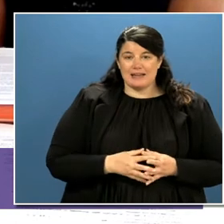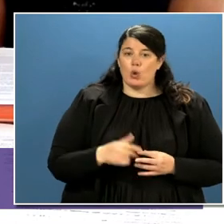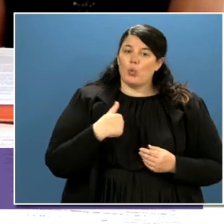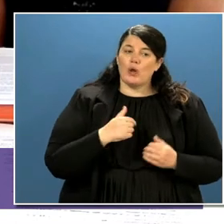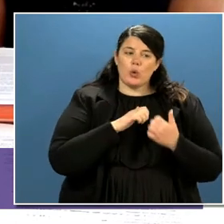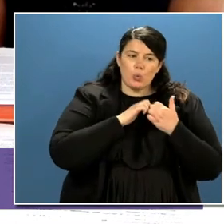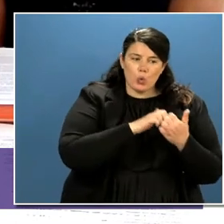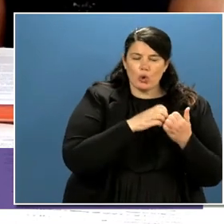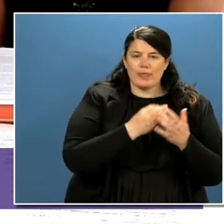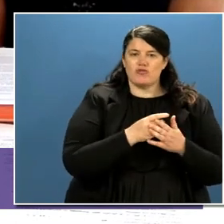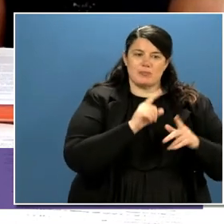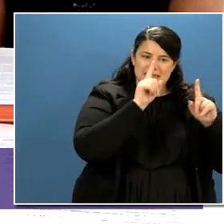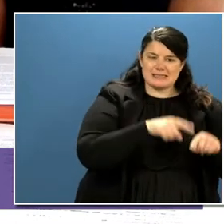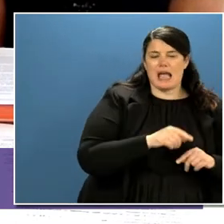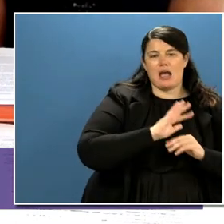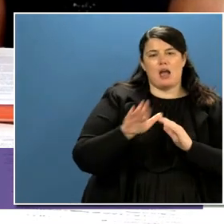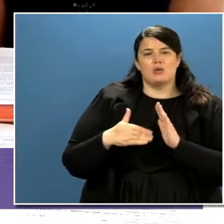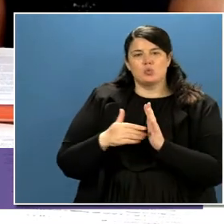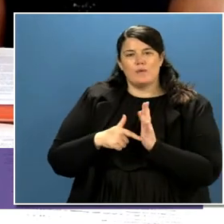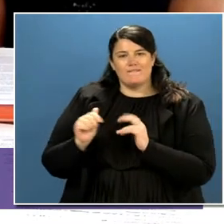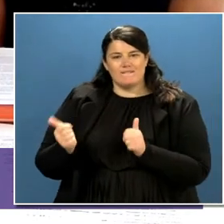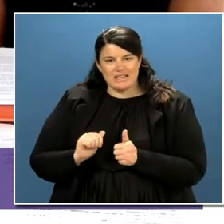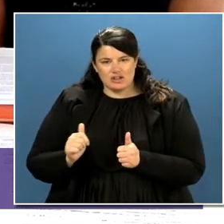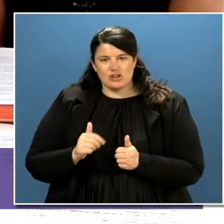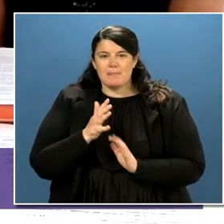So we were always working with the touch points and they knew they could achieve